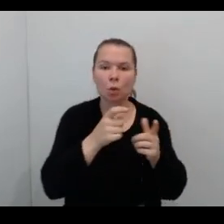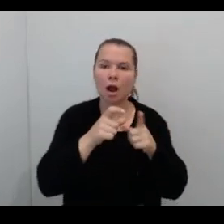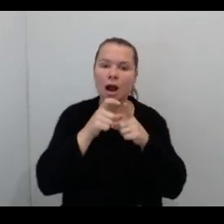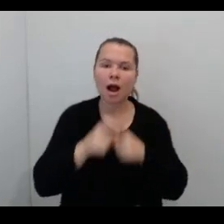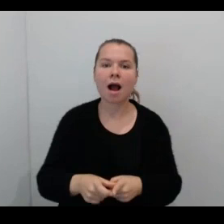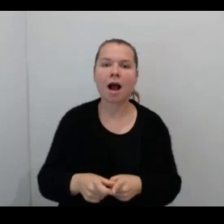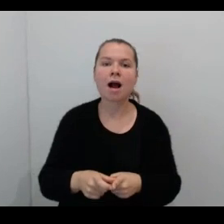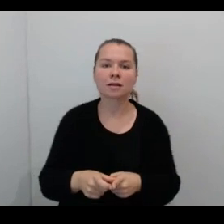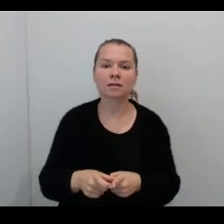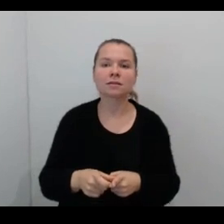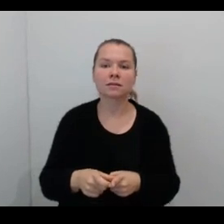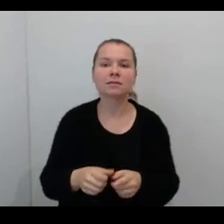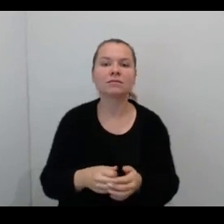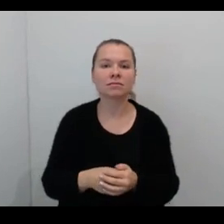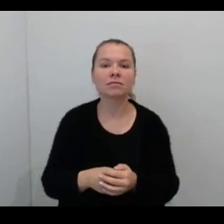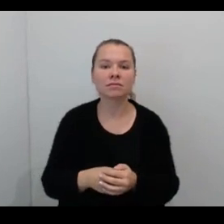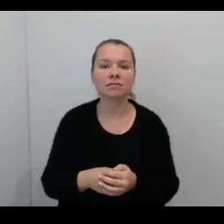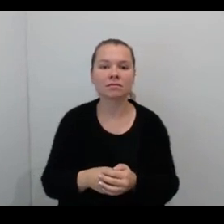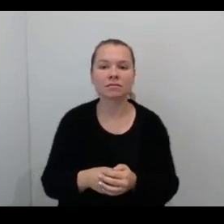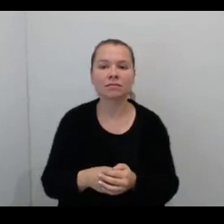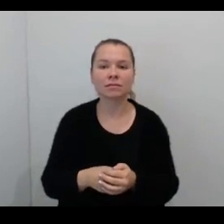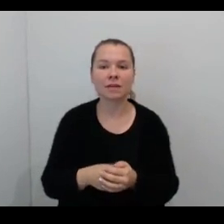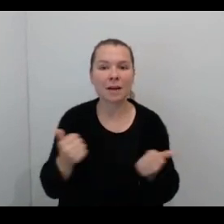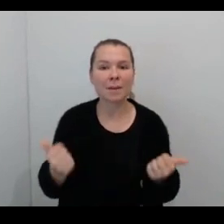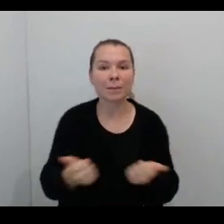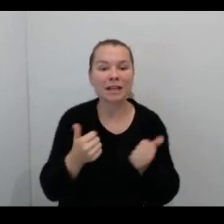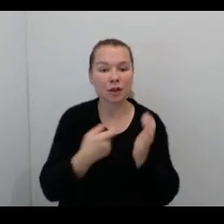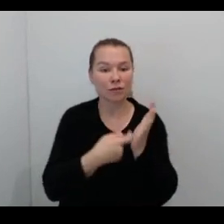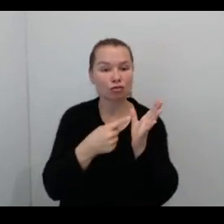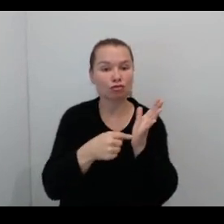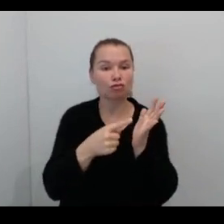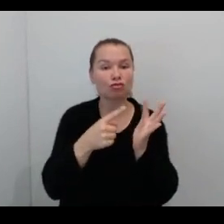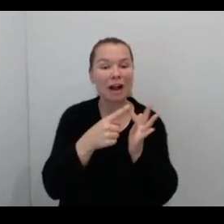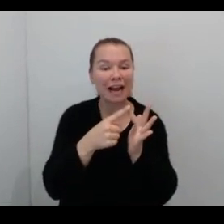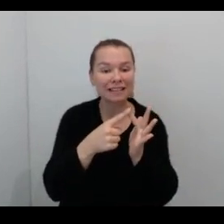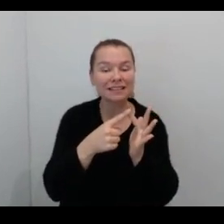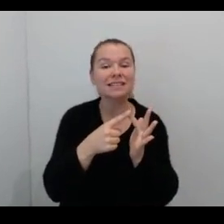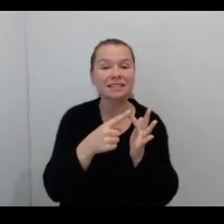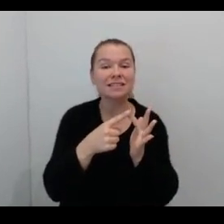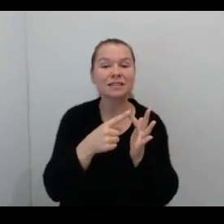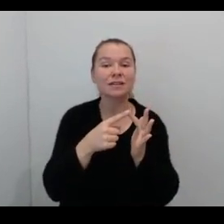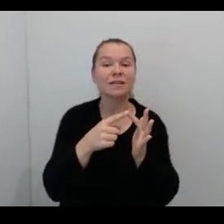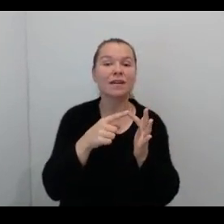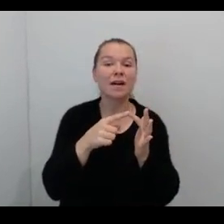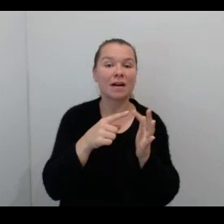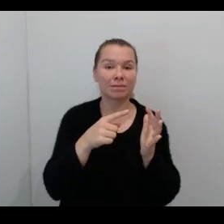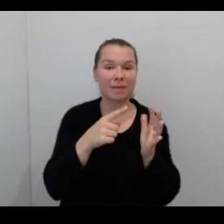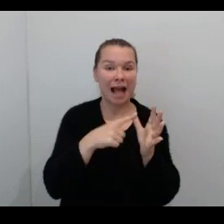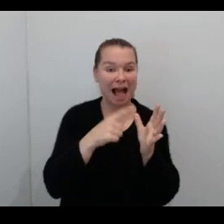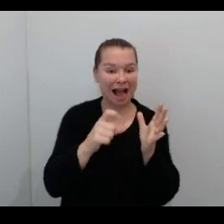We're seeing definitely a lot of accrued rates accounts with local governments where there is unpaid rates for a period of time